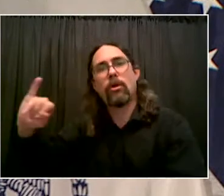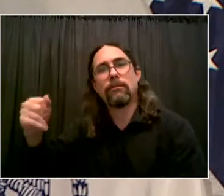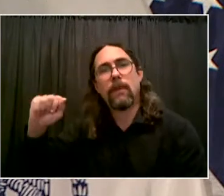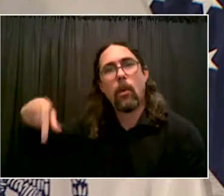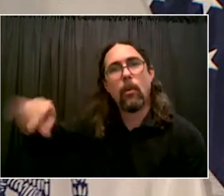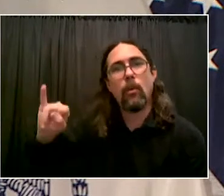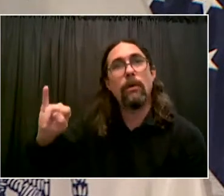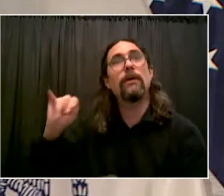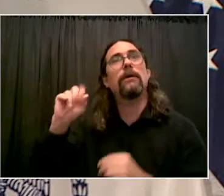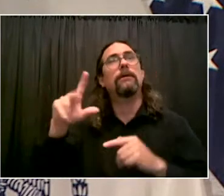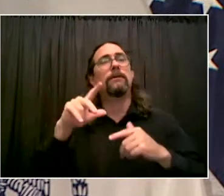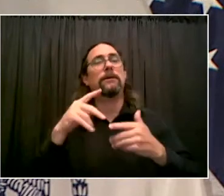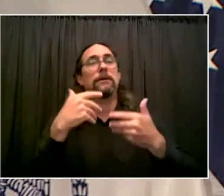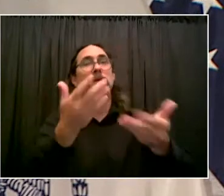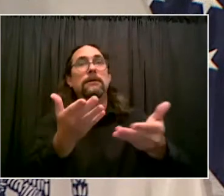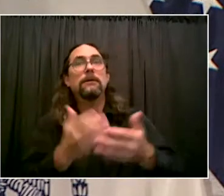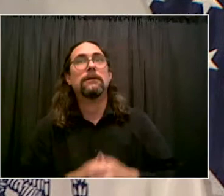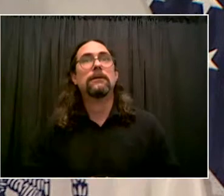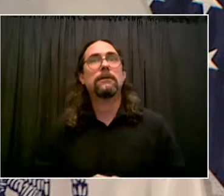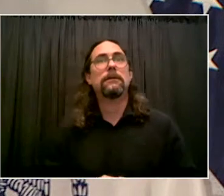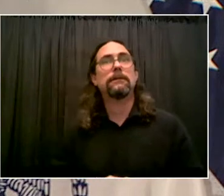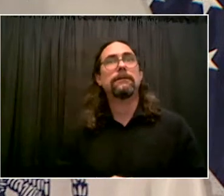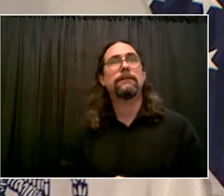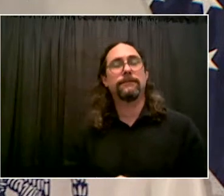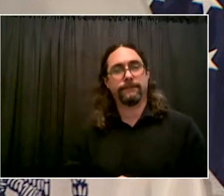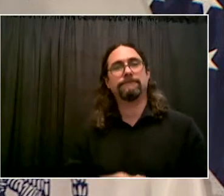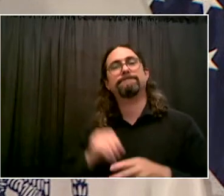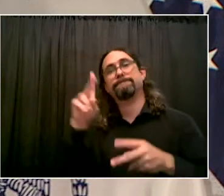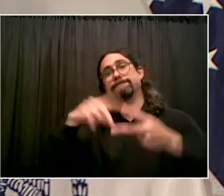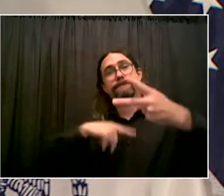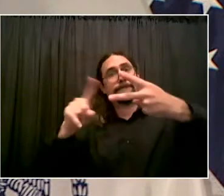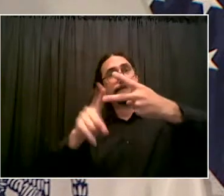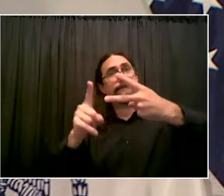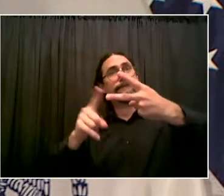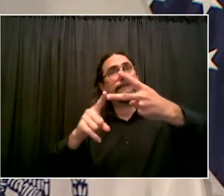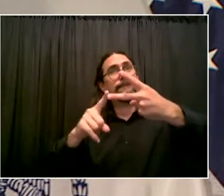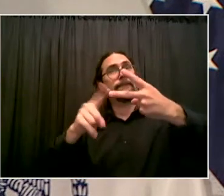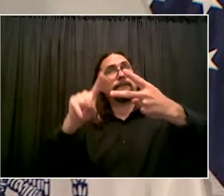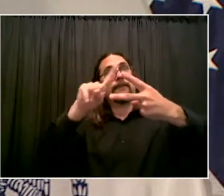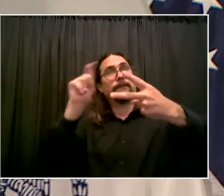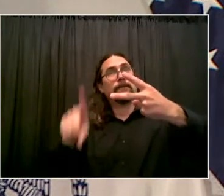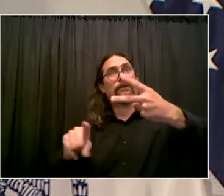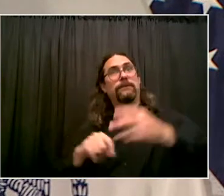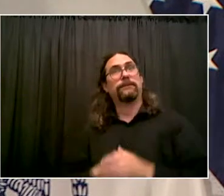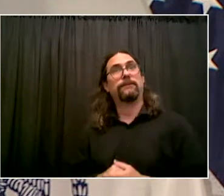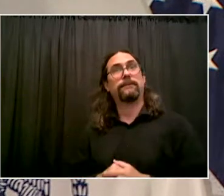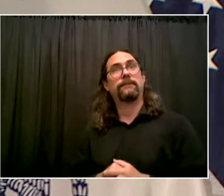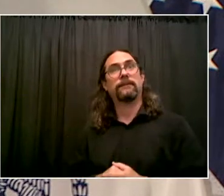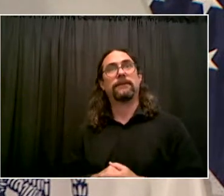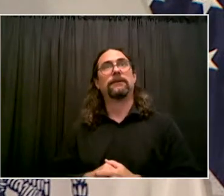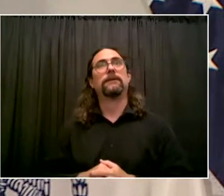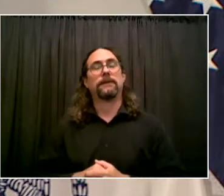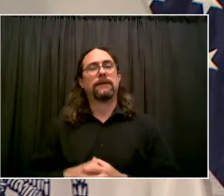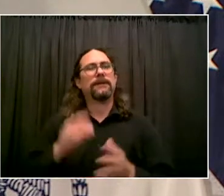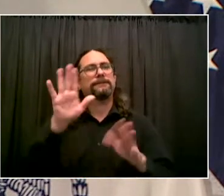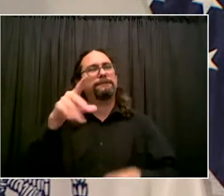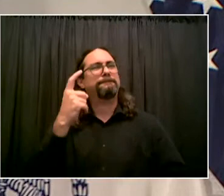SONJA? Reporter: THANK YOU, BOTH GOVERNOR CUOMO AND PRESIDENT ADS AMSAID